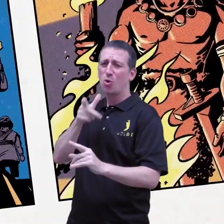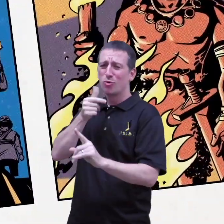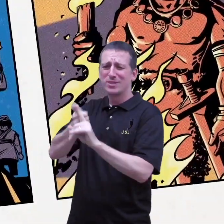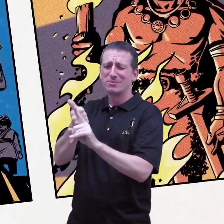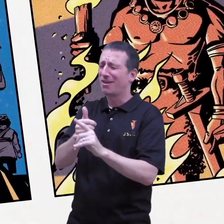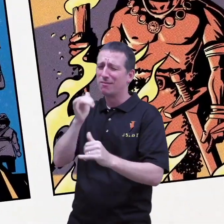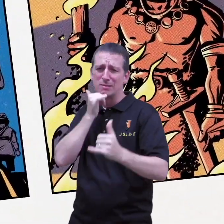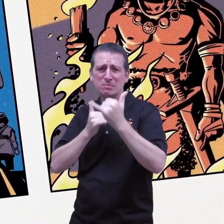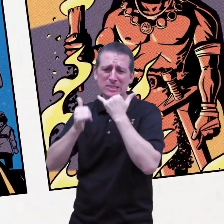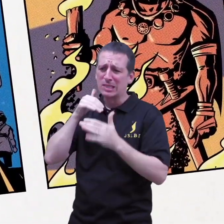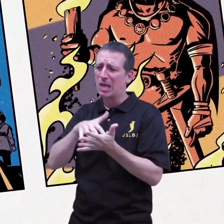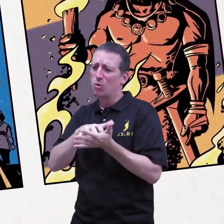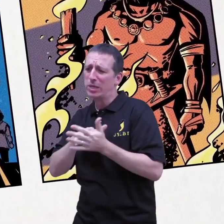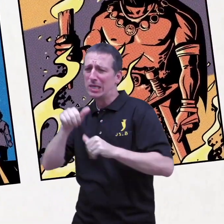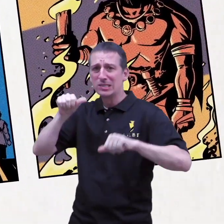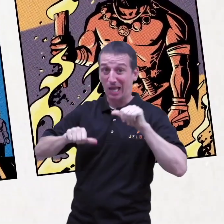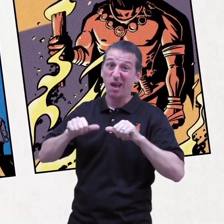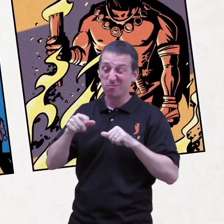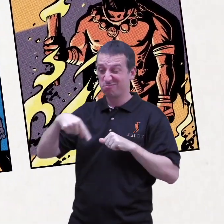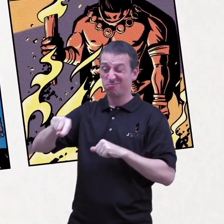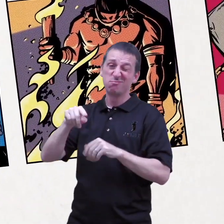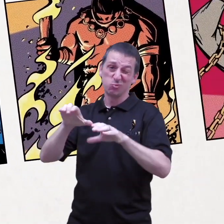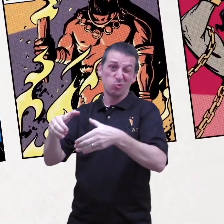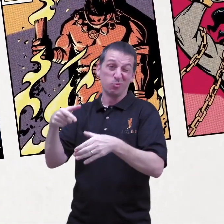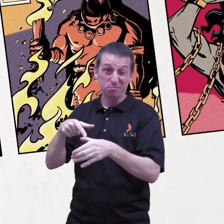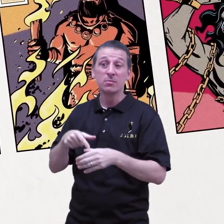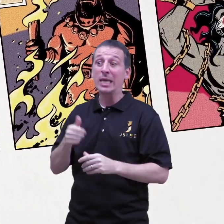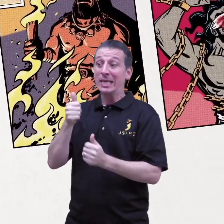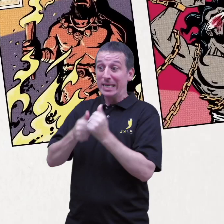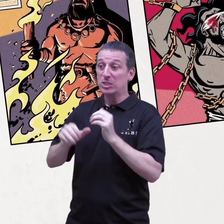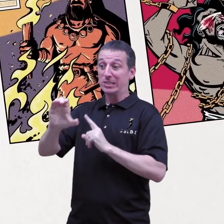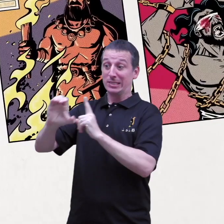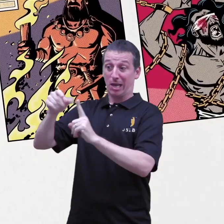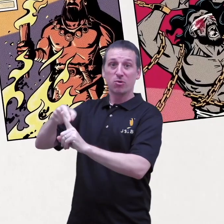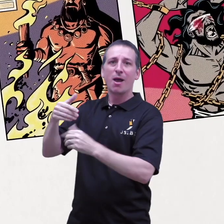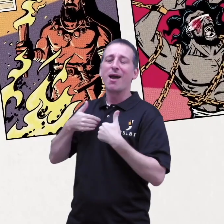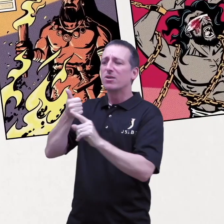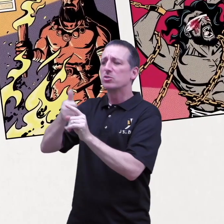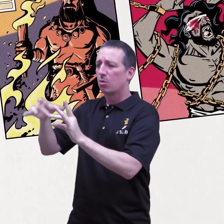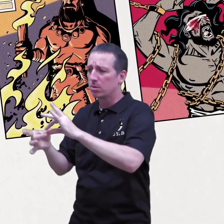also about these flawed, often questionable leaders called judges. And